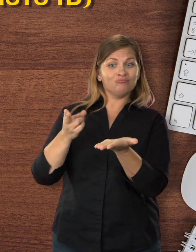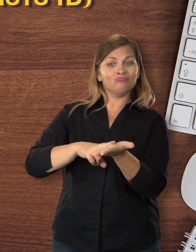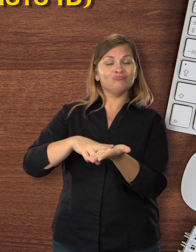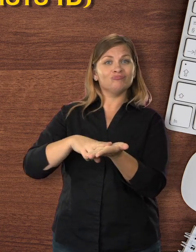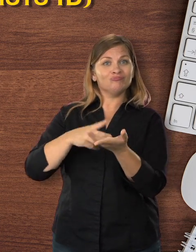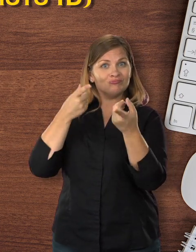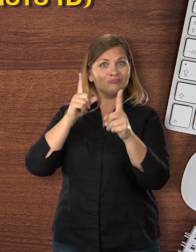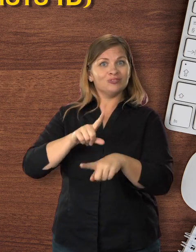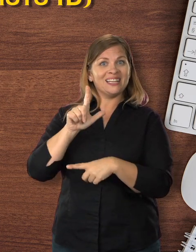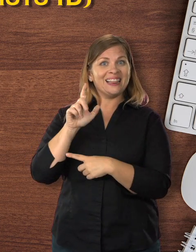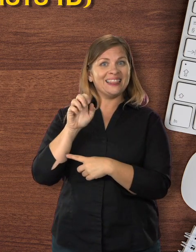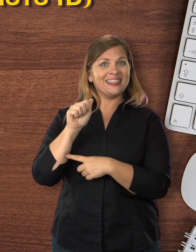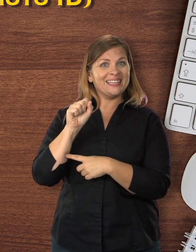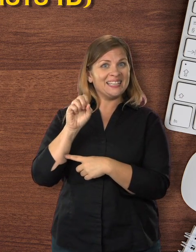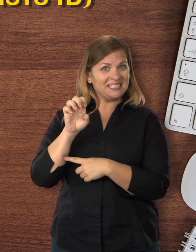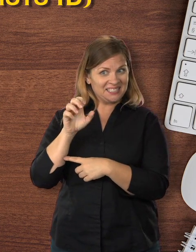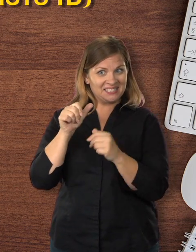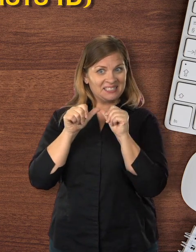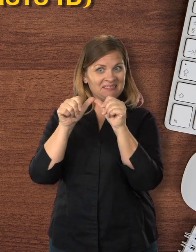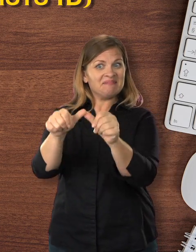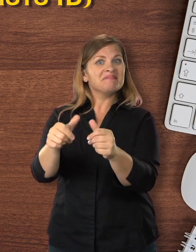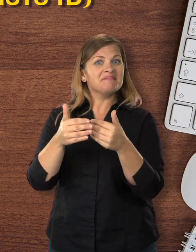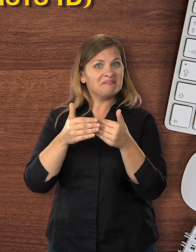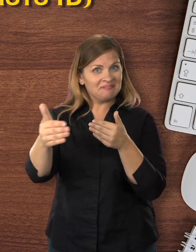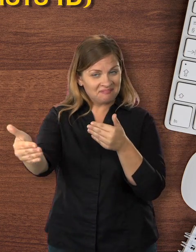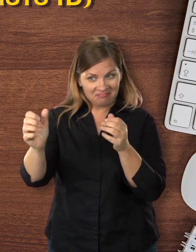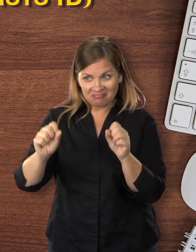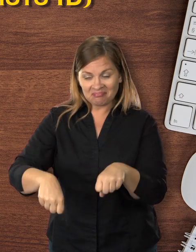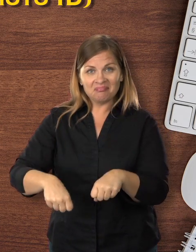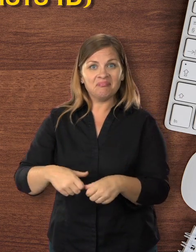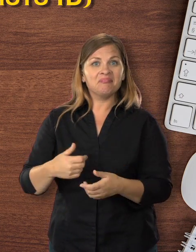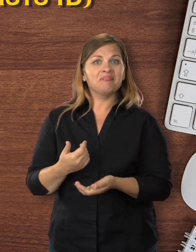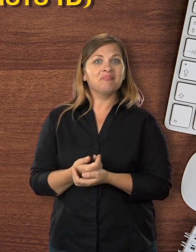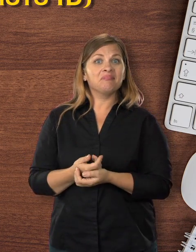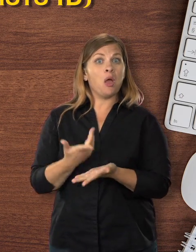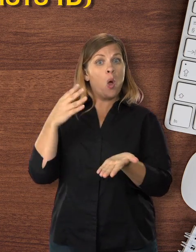or a lease or rent statement that is valid through Election Day